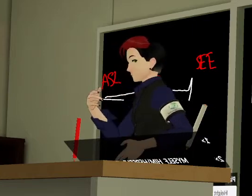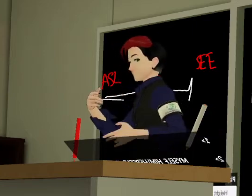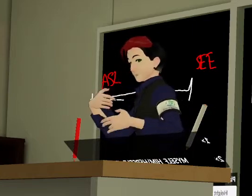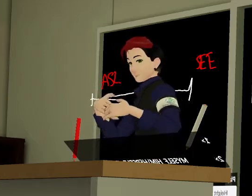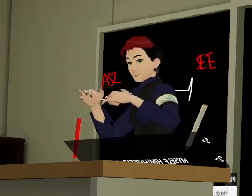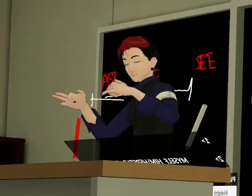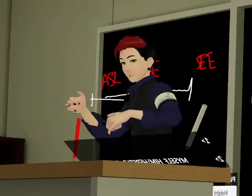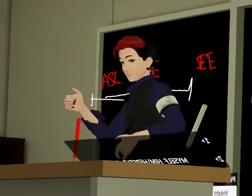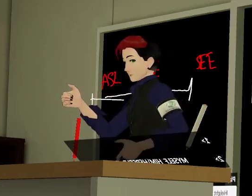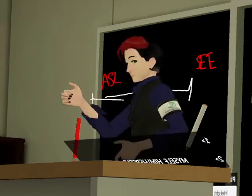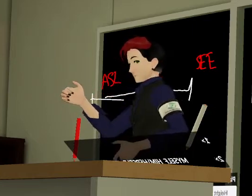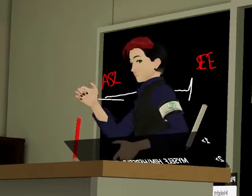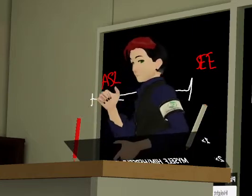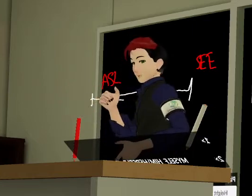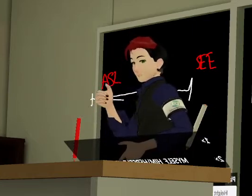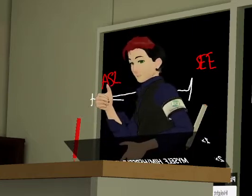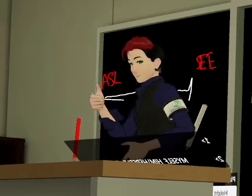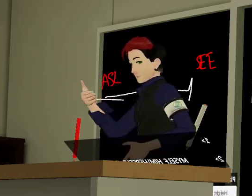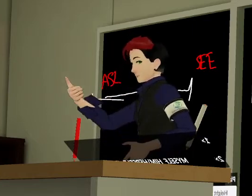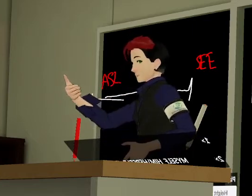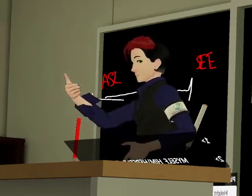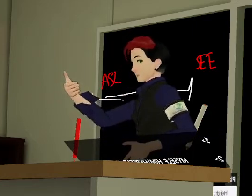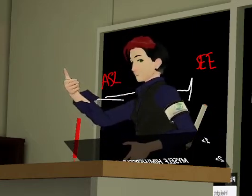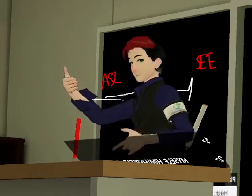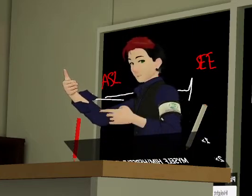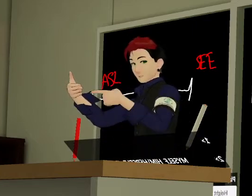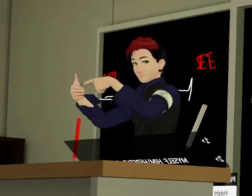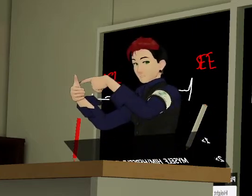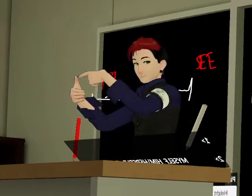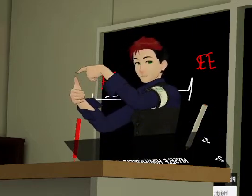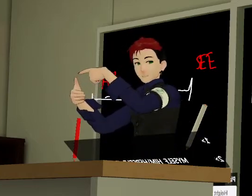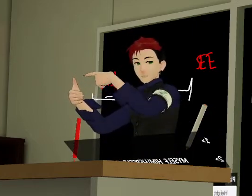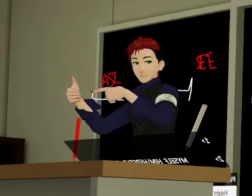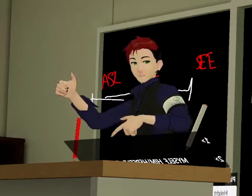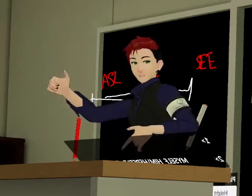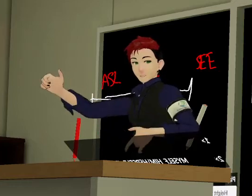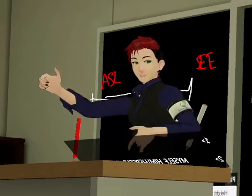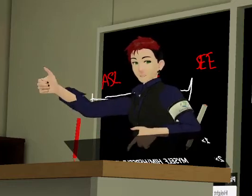so if I'm going to do it myself you take a fist with your thumb up kind of an a